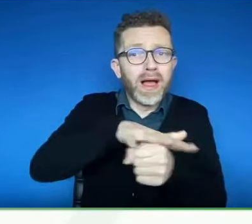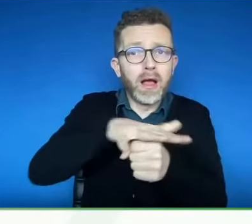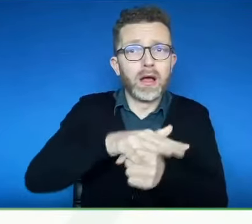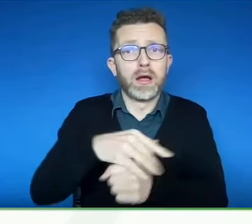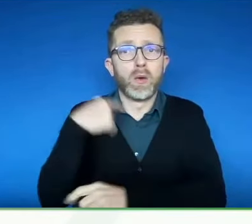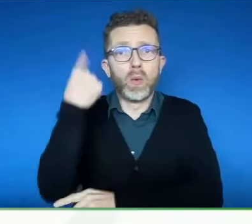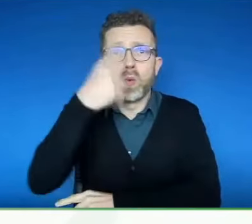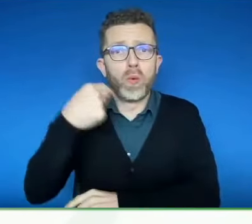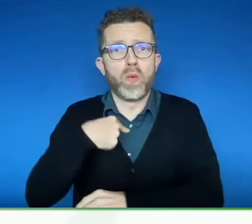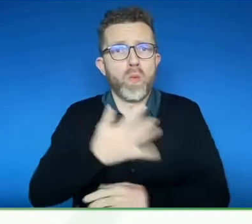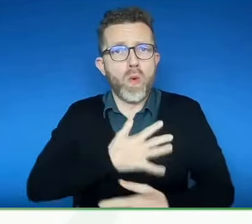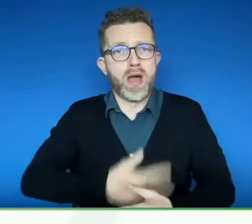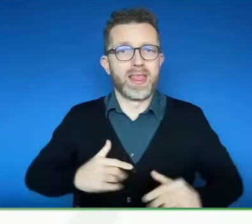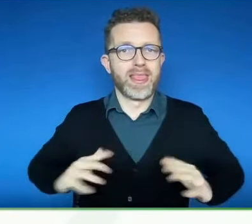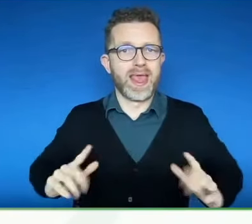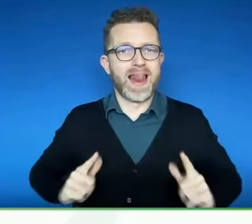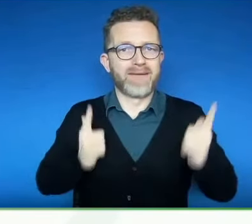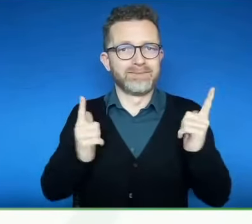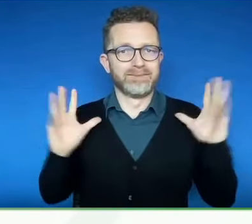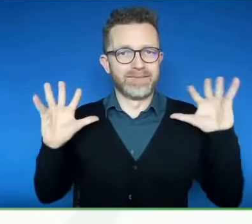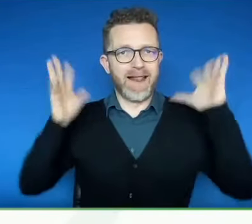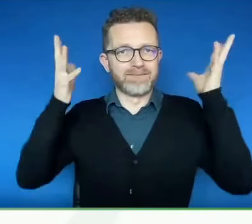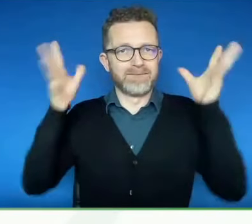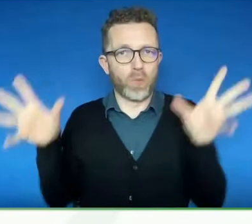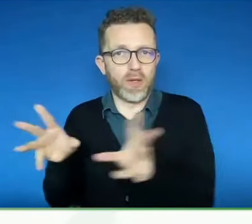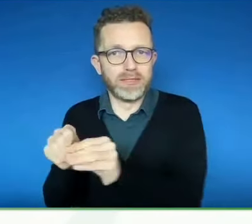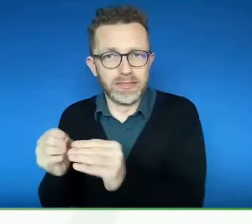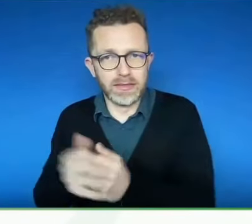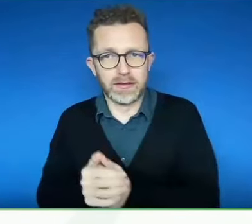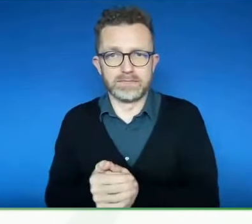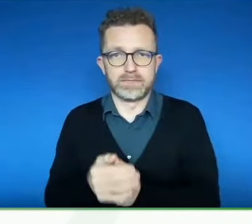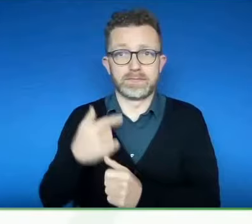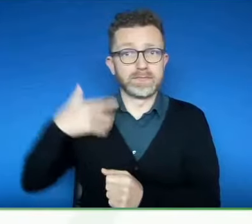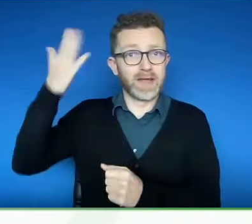This is the mission in the group, and the reason that they are so dedicated.